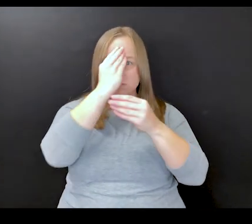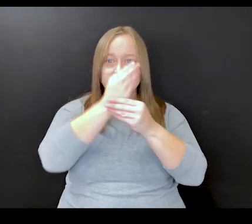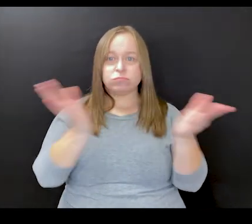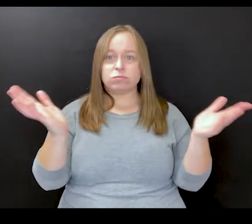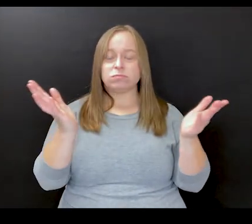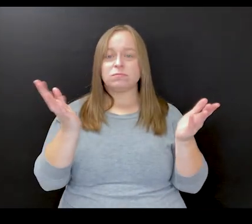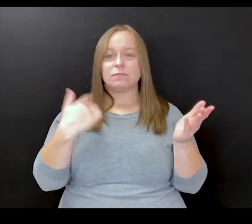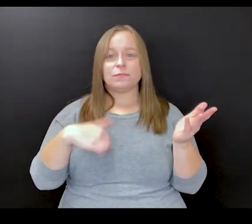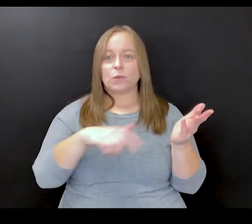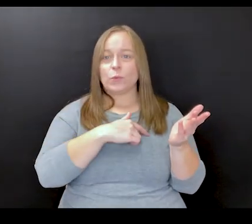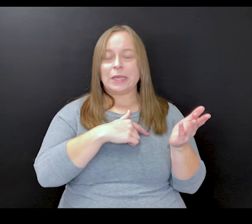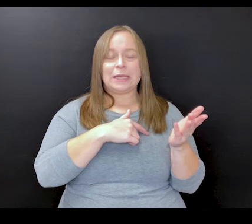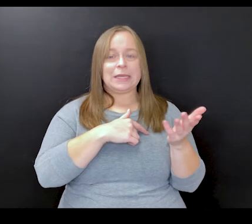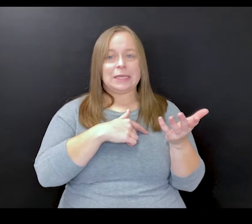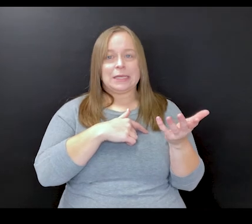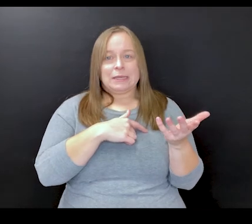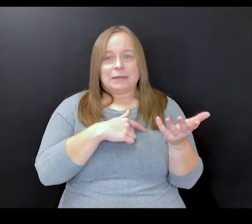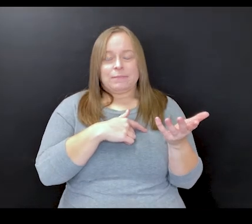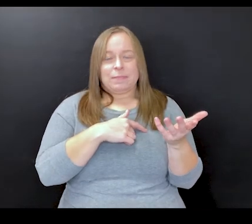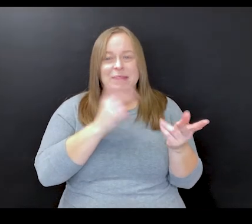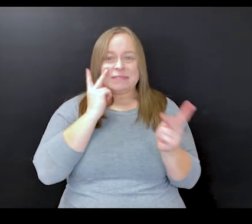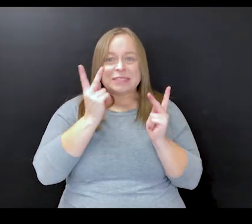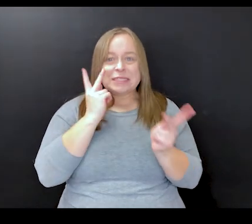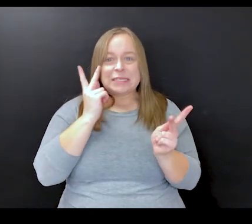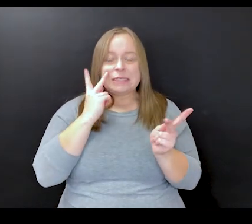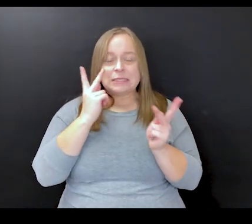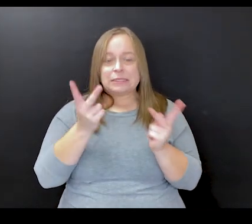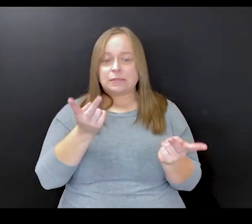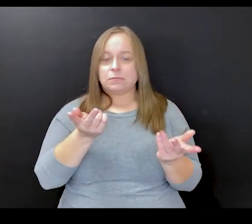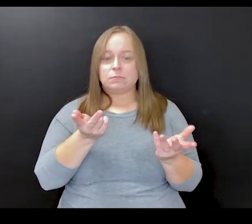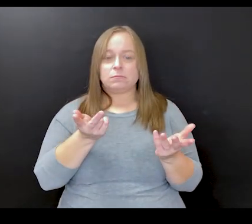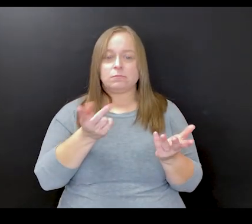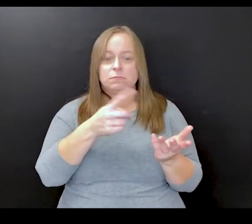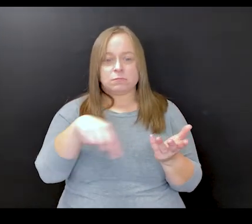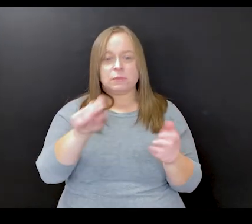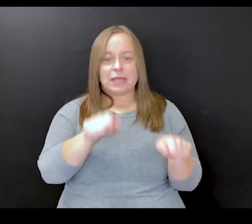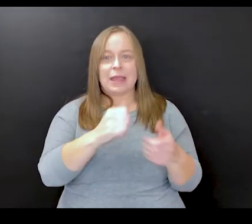And what we have seen is they can help out in situations